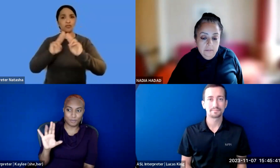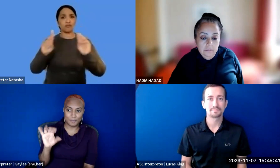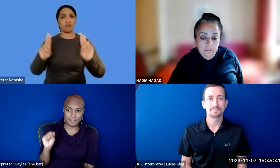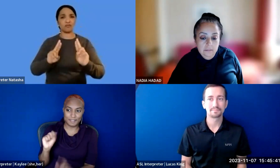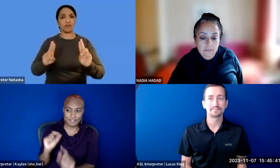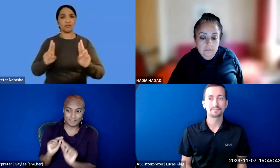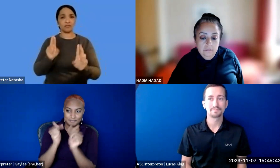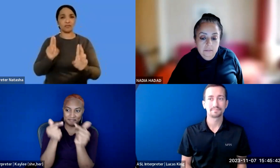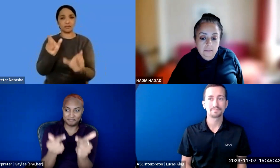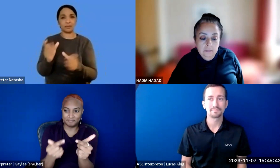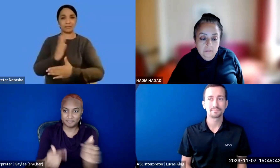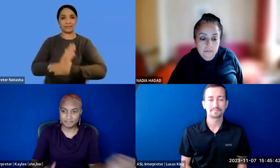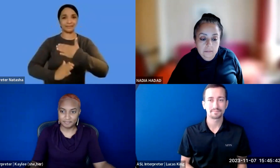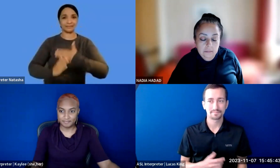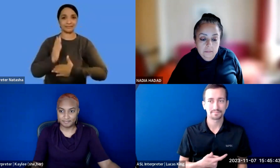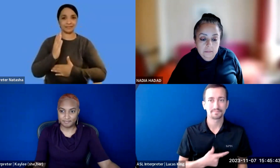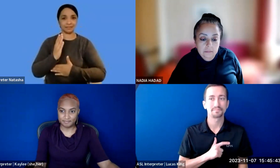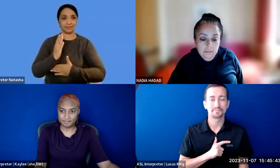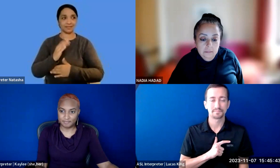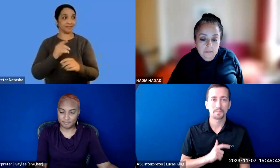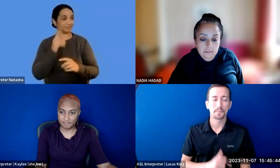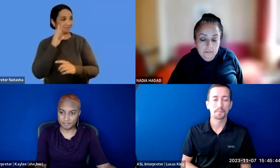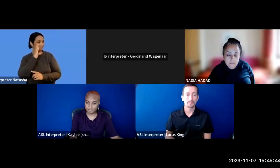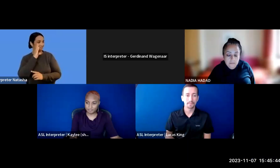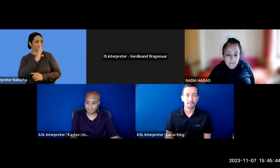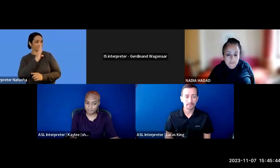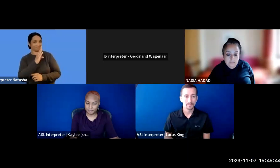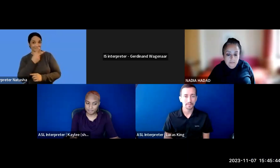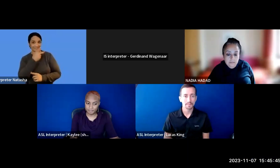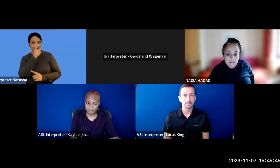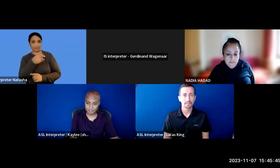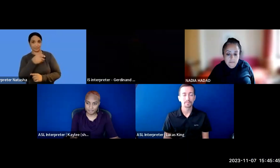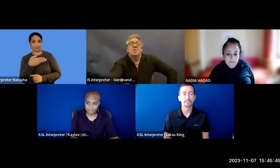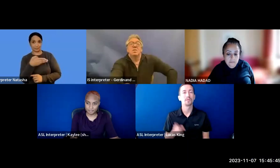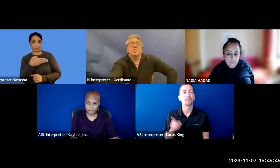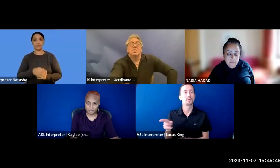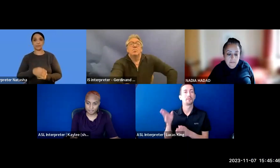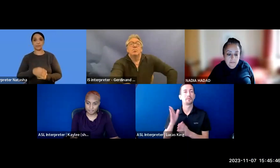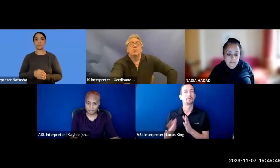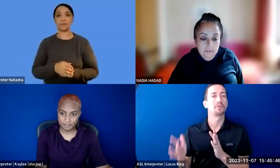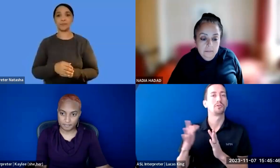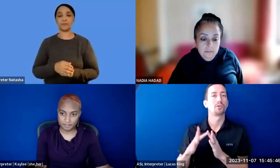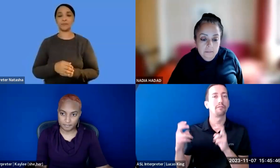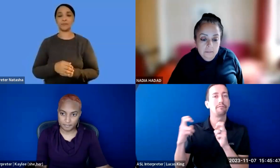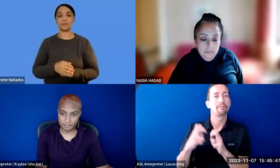present here (hello, Clodoaldo), reached out to us to explain the difficulties